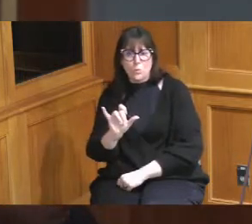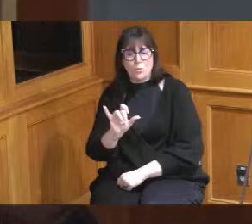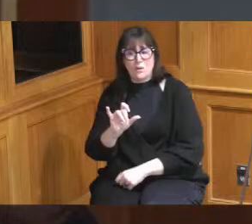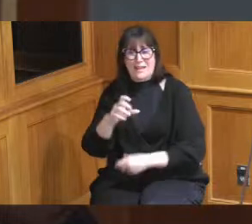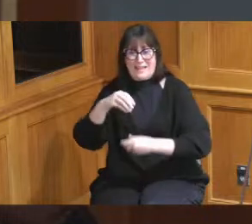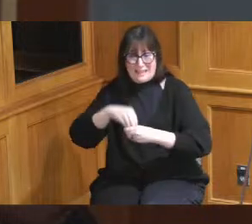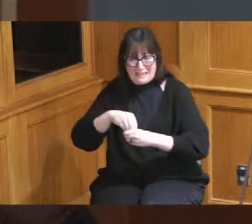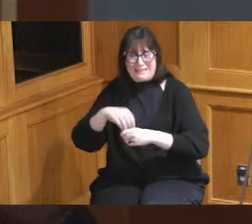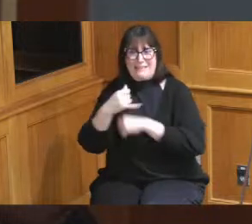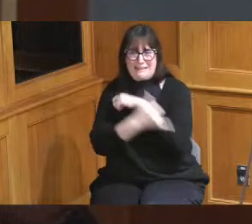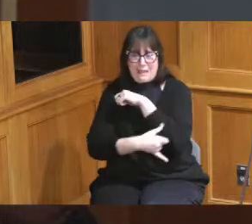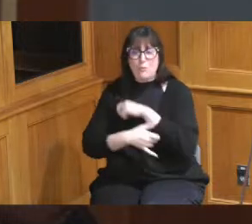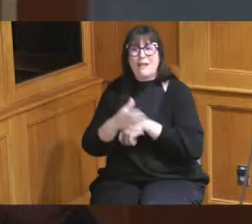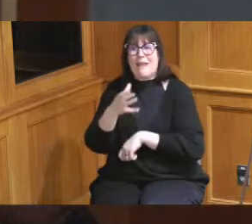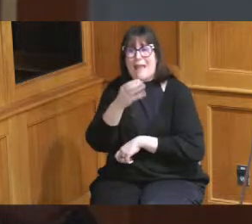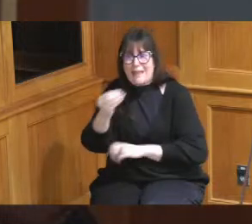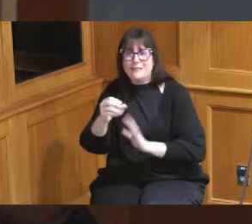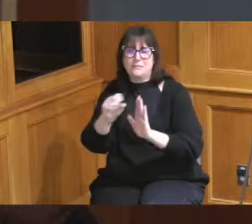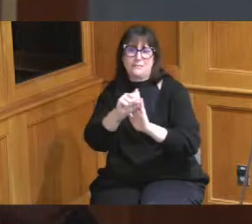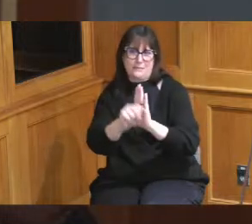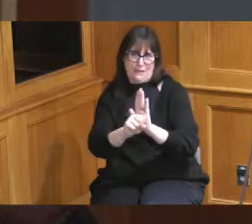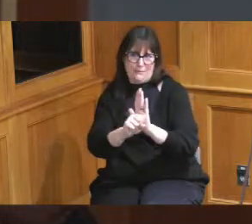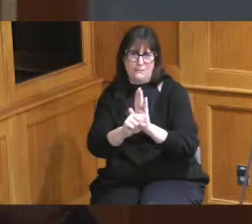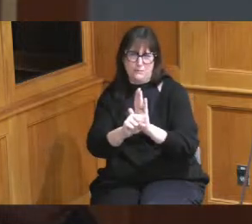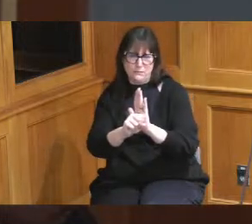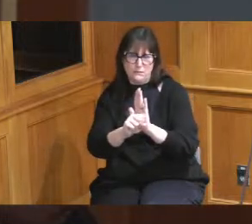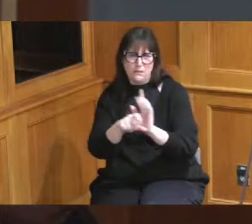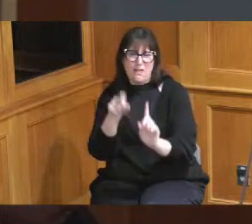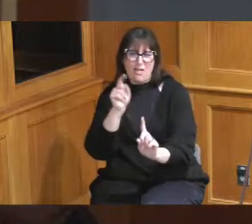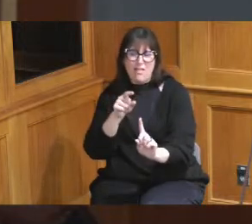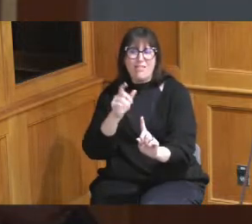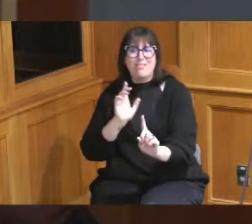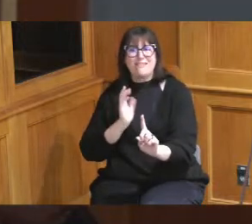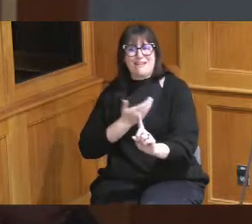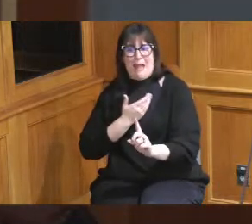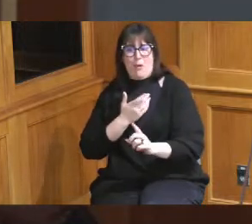the federal government and so again that's sort of our Point that's why we partner with these with